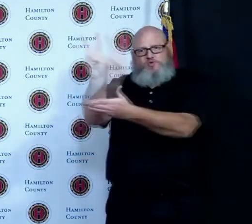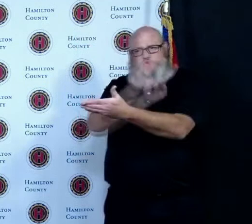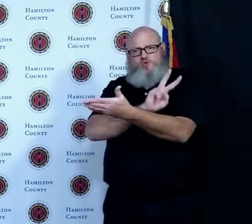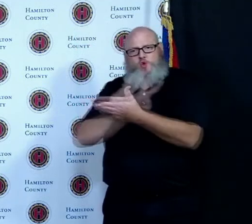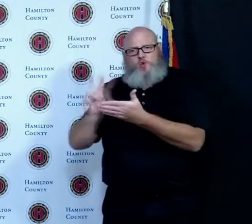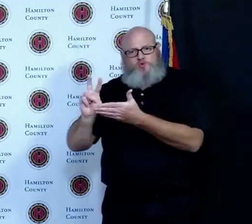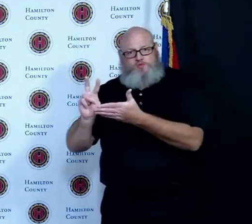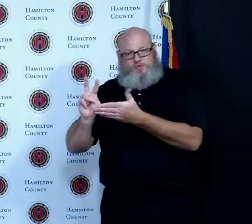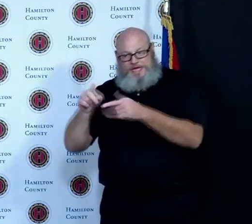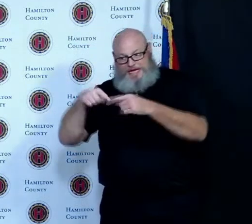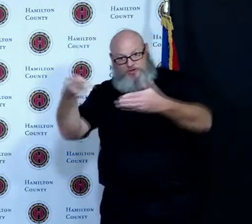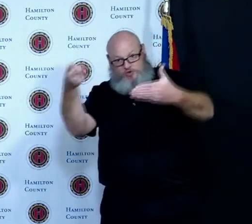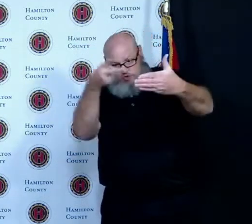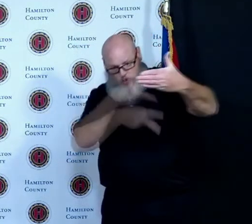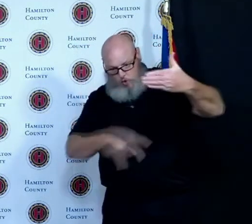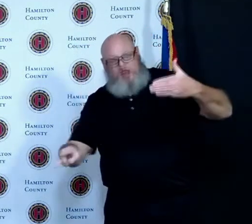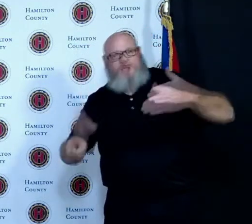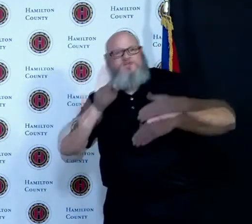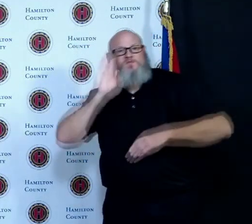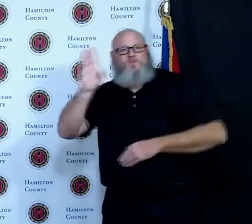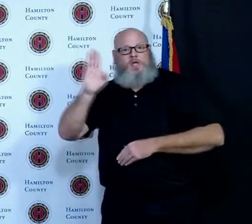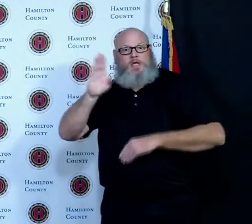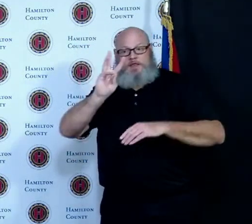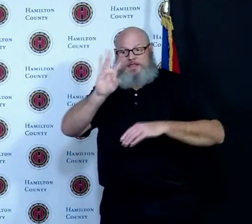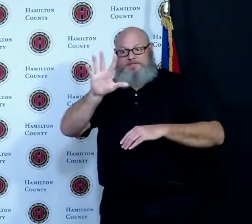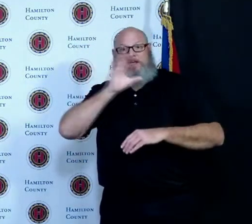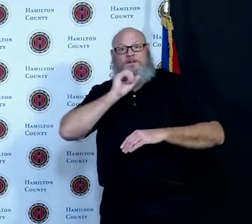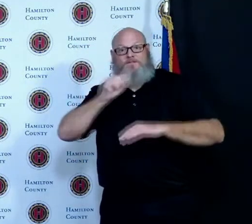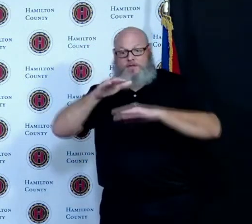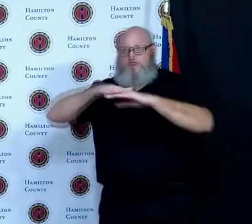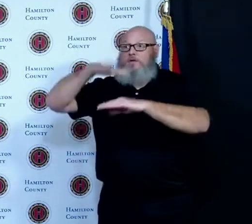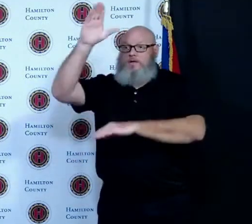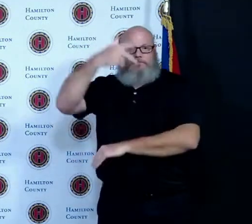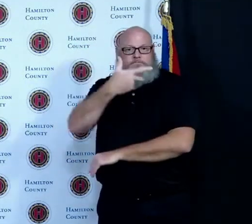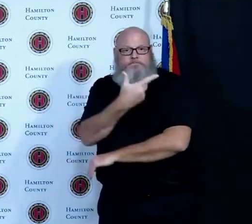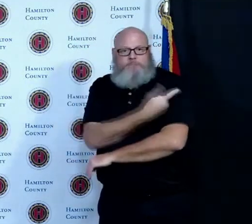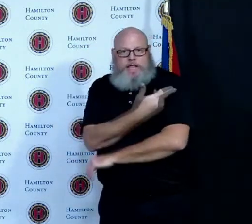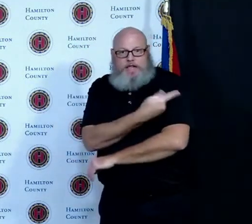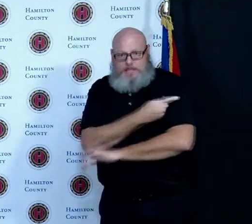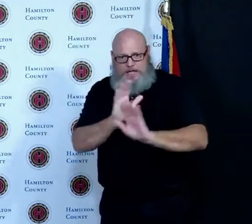the capacity here locally so that we are ready to go we need to know what those numbers are